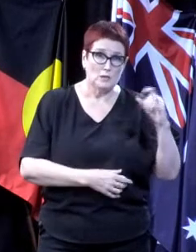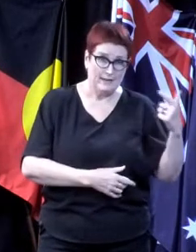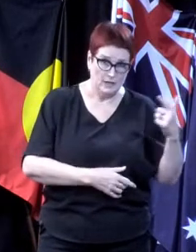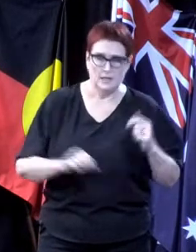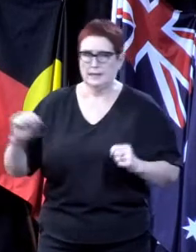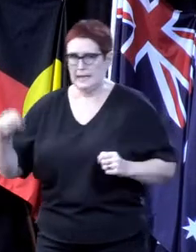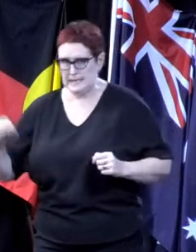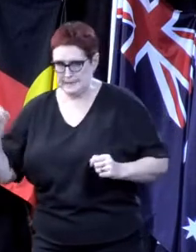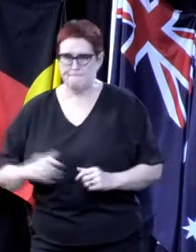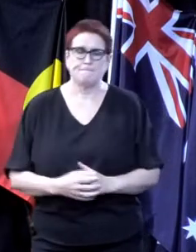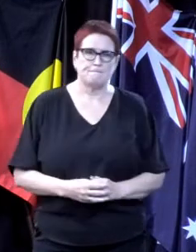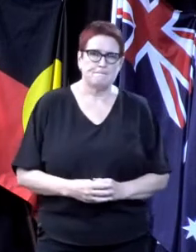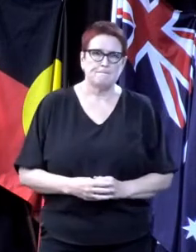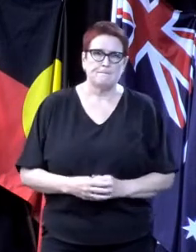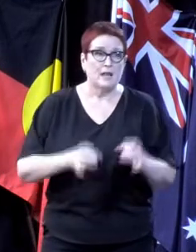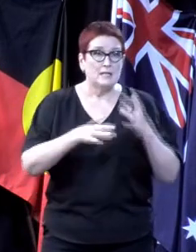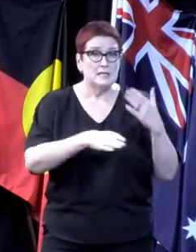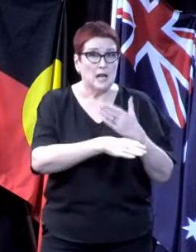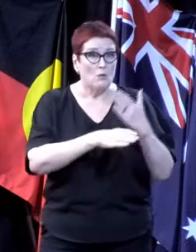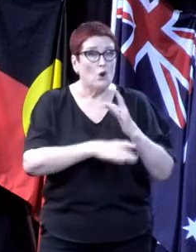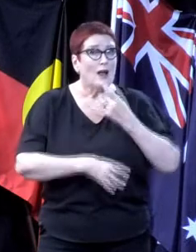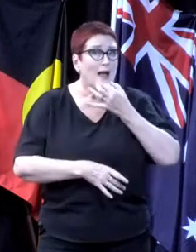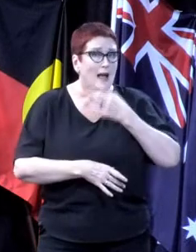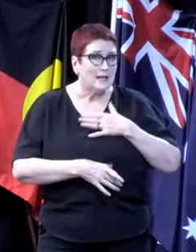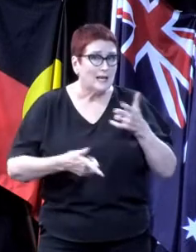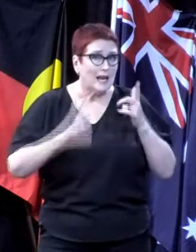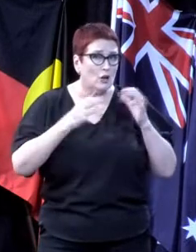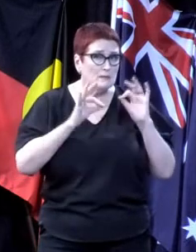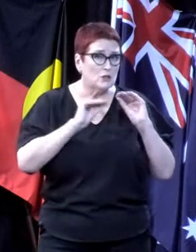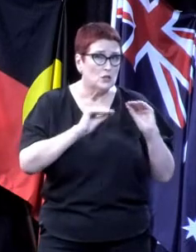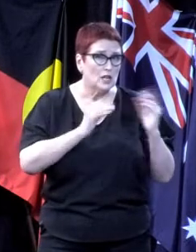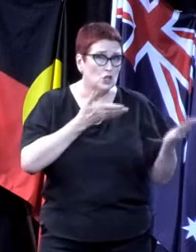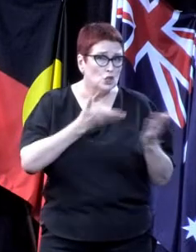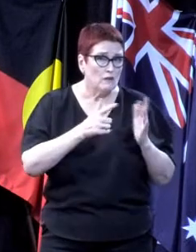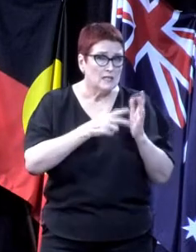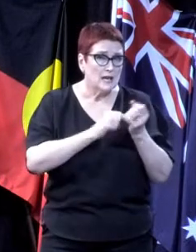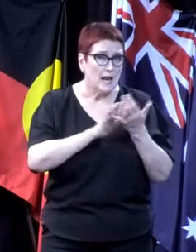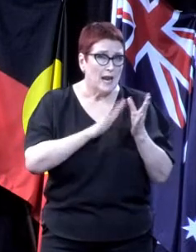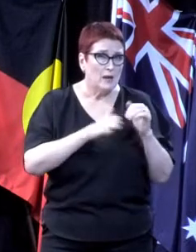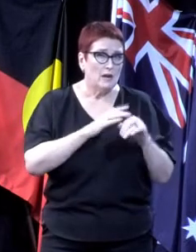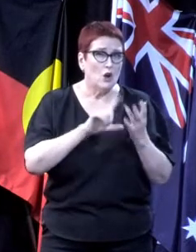OK, and commenced working as the acting head of special education services at Ingham in October 2014.